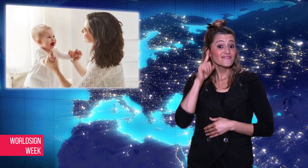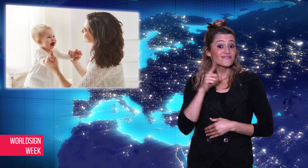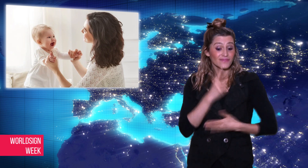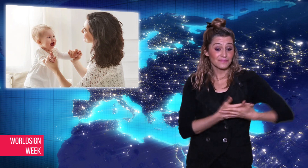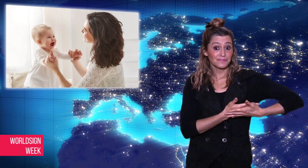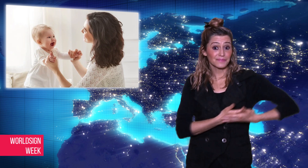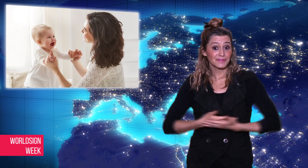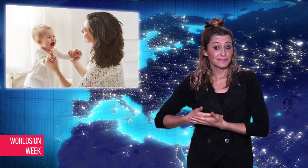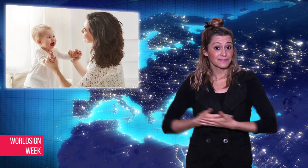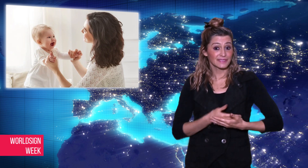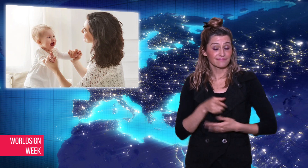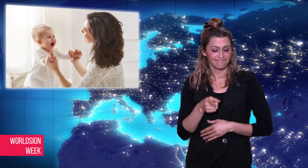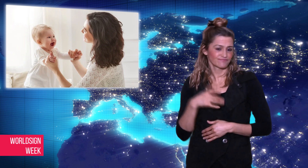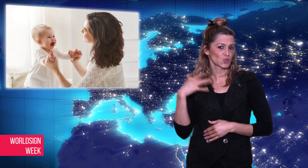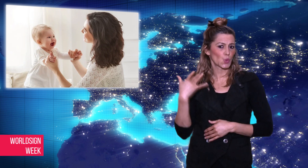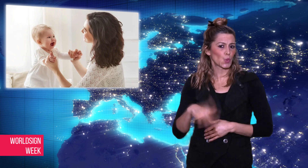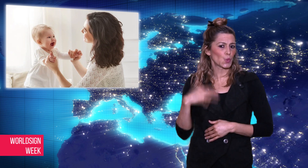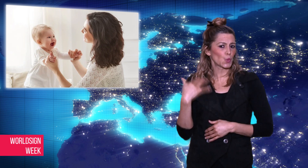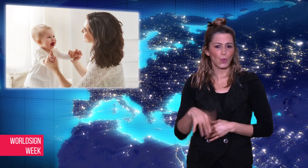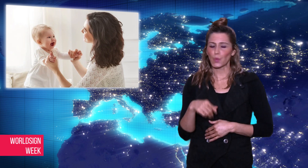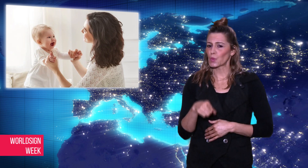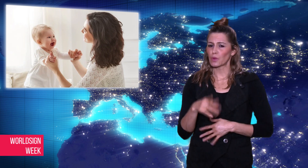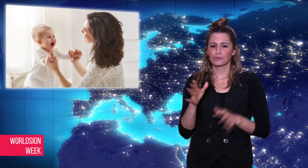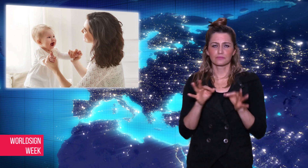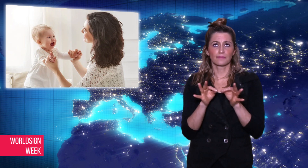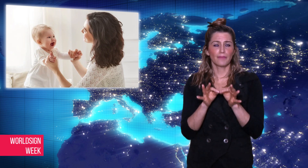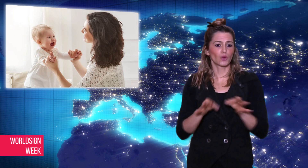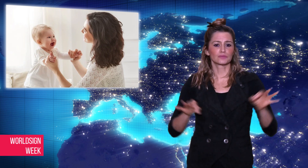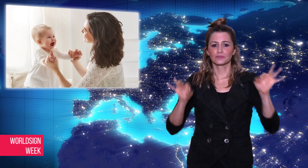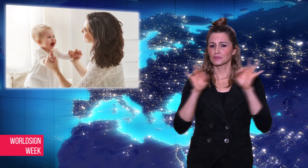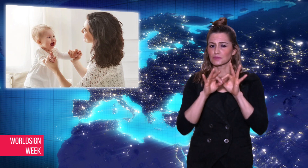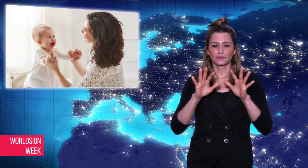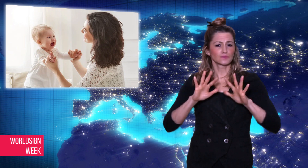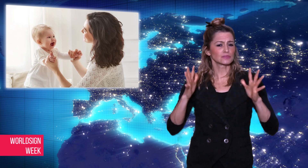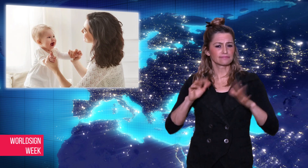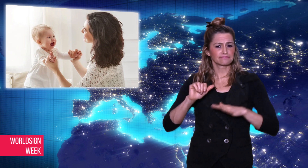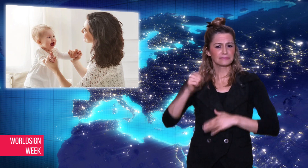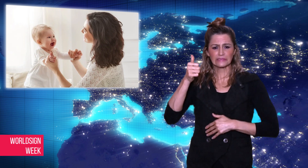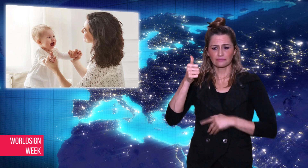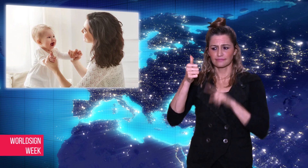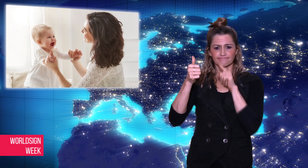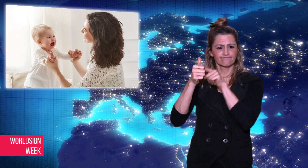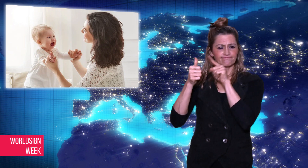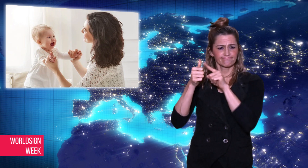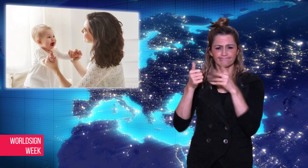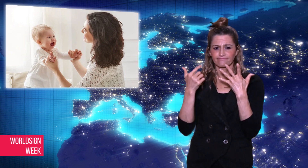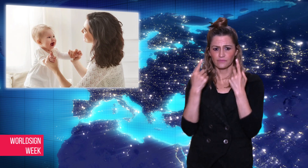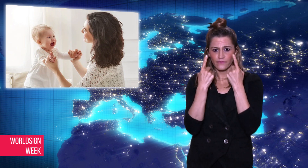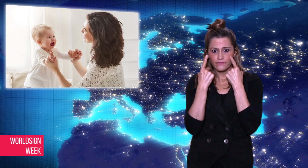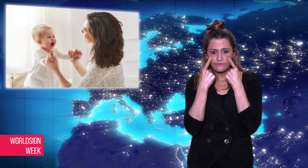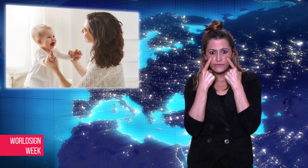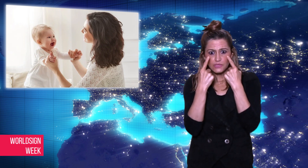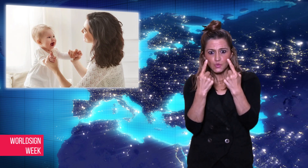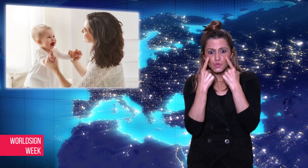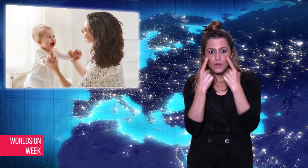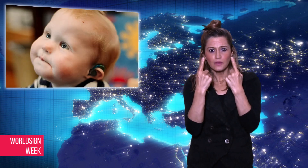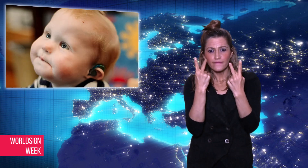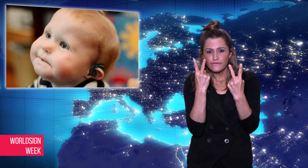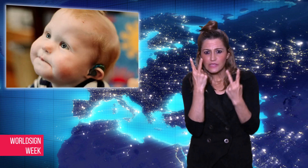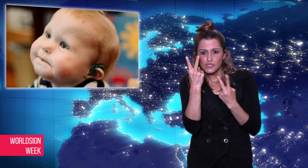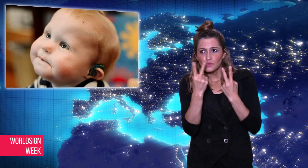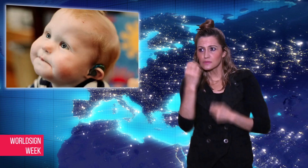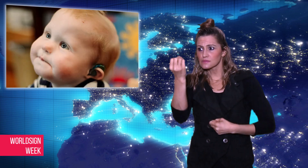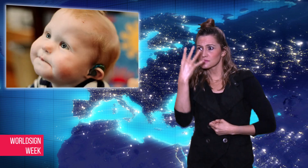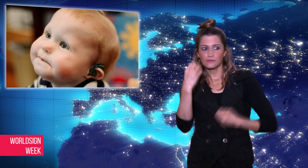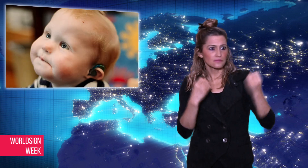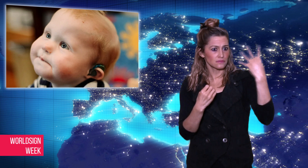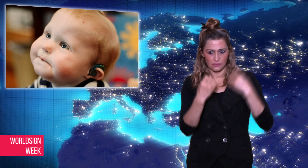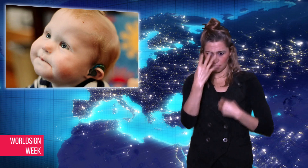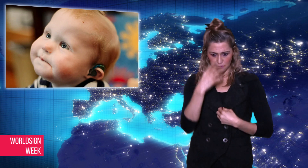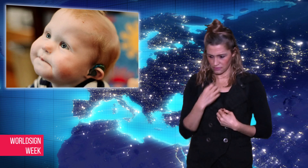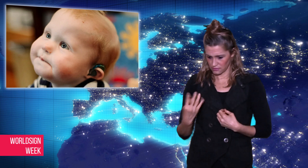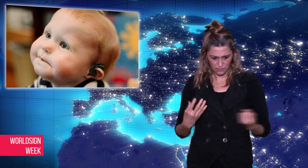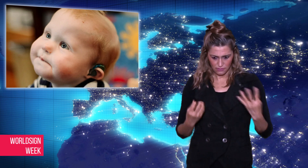“get more information.” The study concluded that Deaf